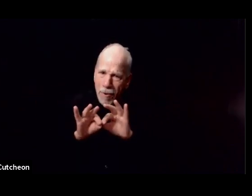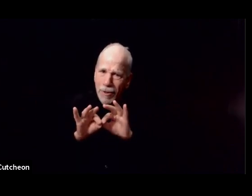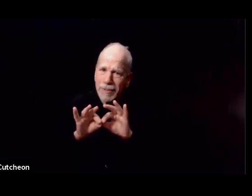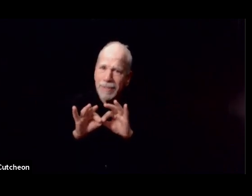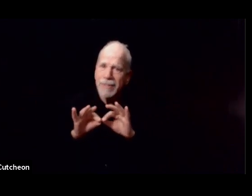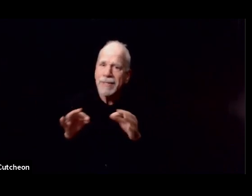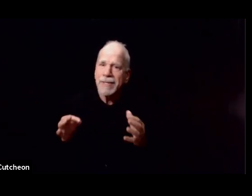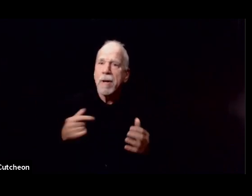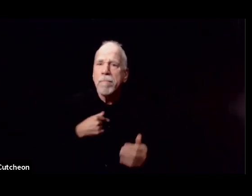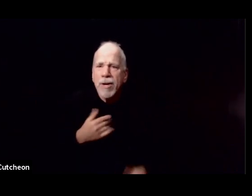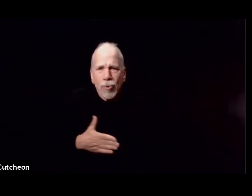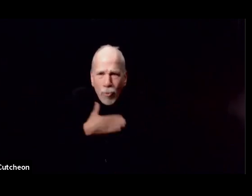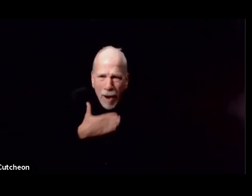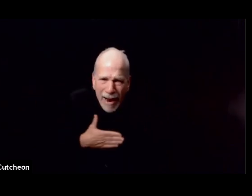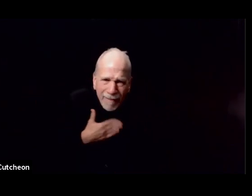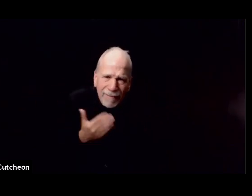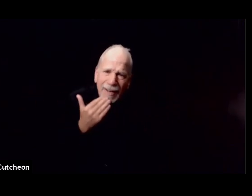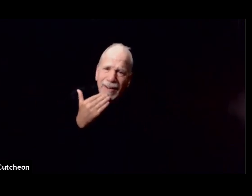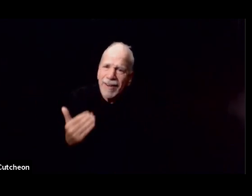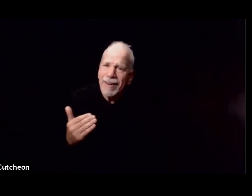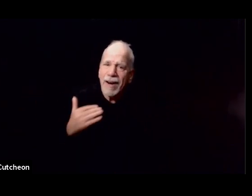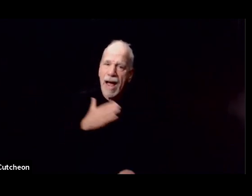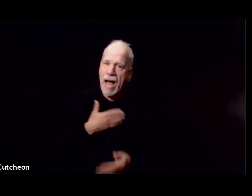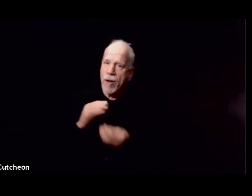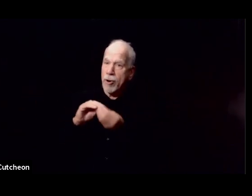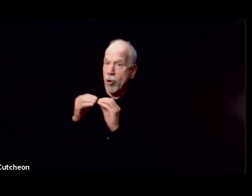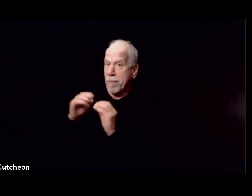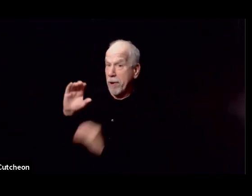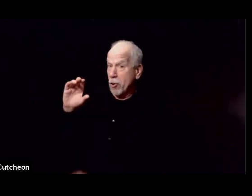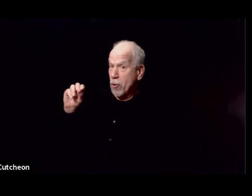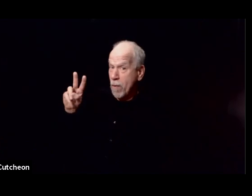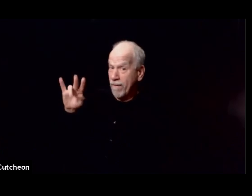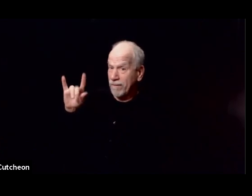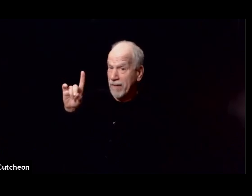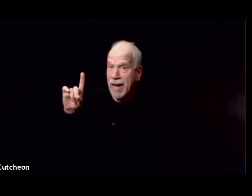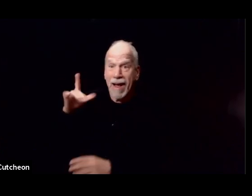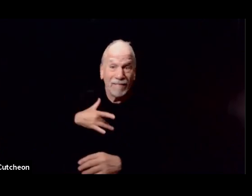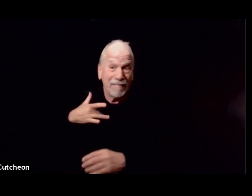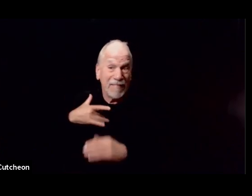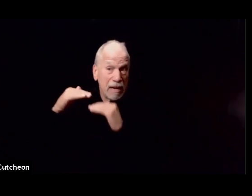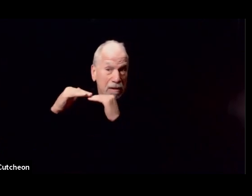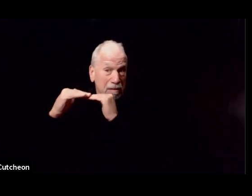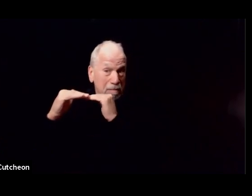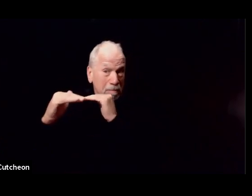of a plateau, which is a little surprising when you take a look at what is going on nationally